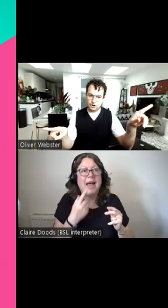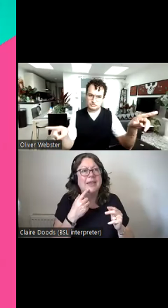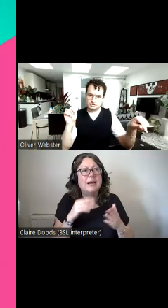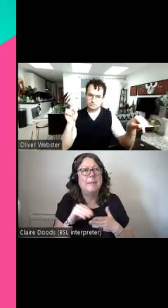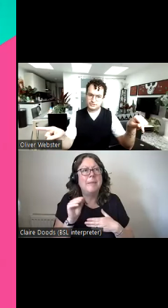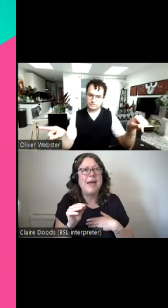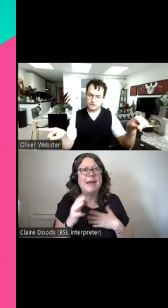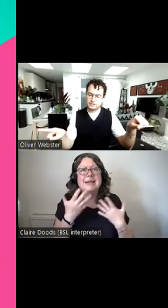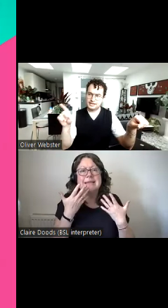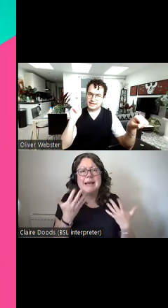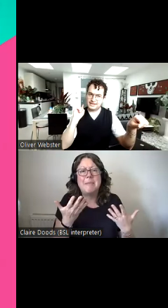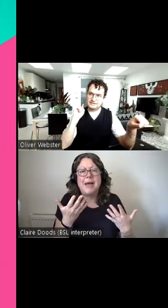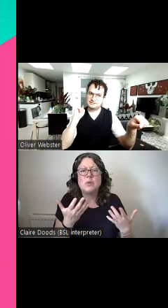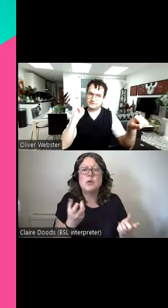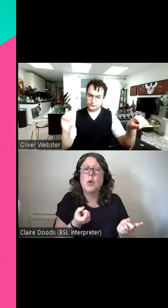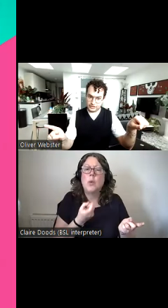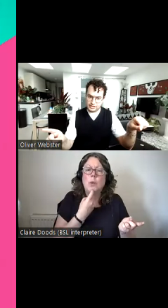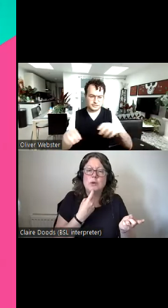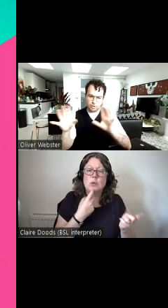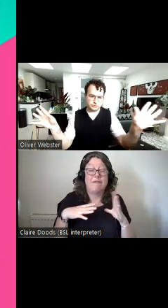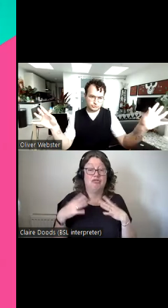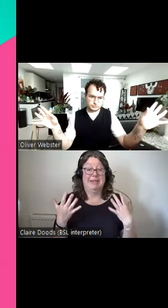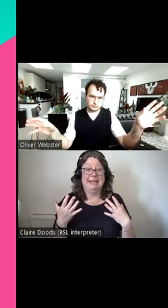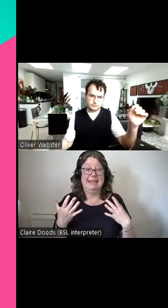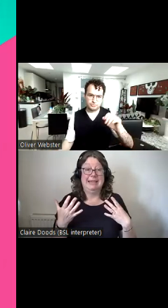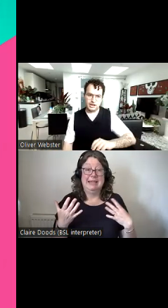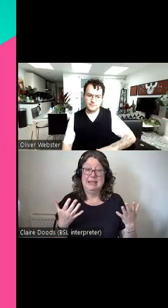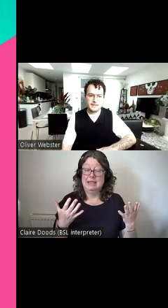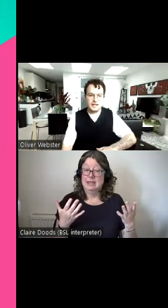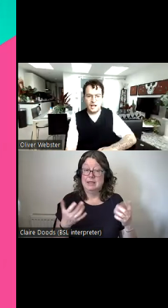The Windows one is free and it's an open-source software.